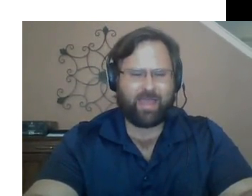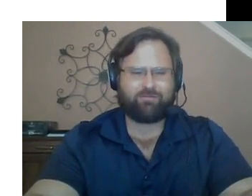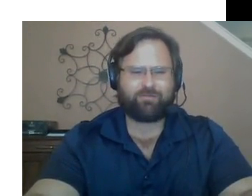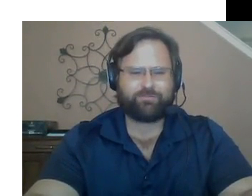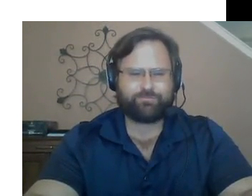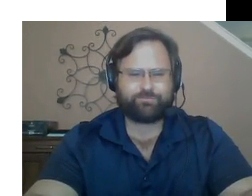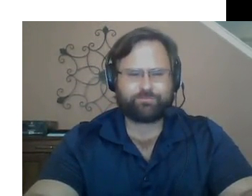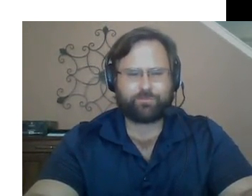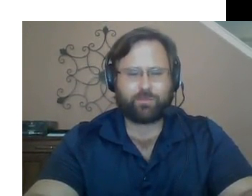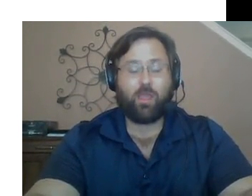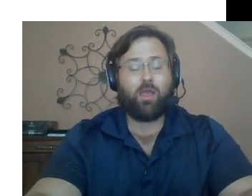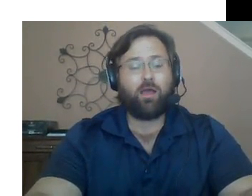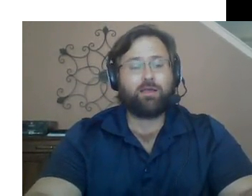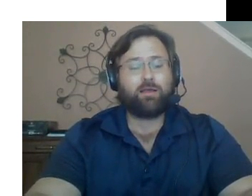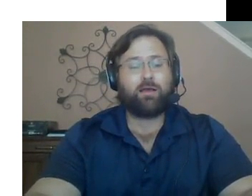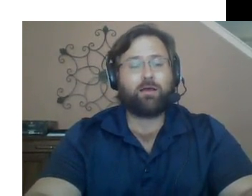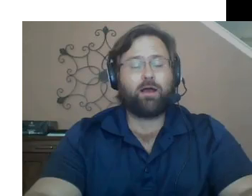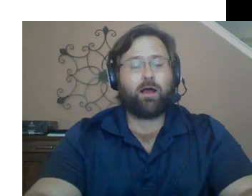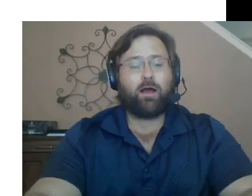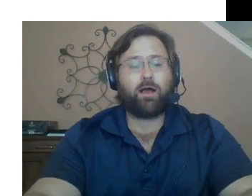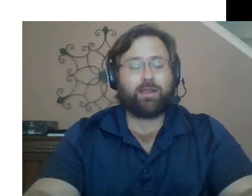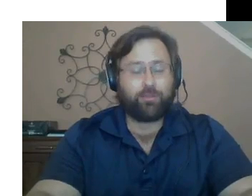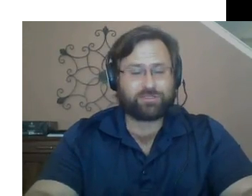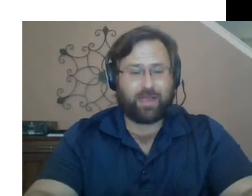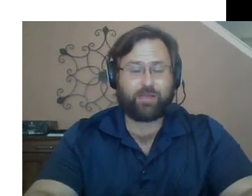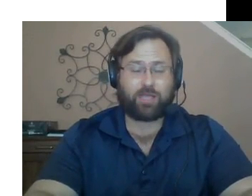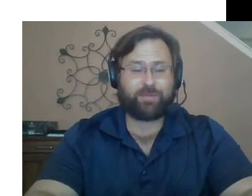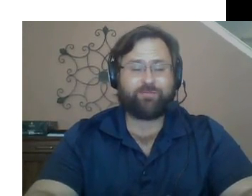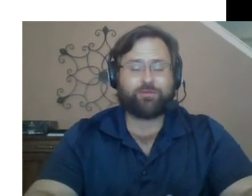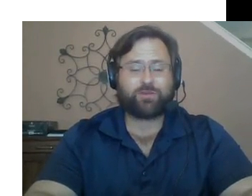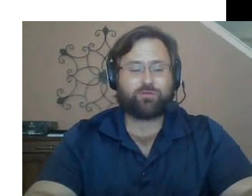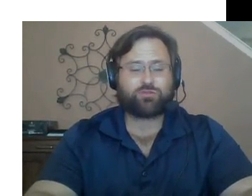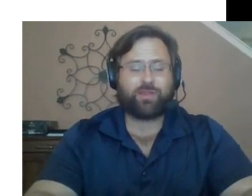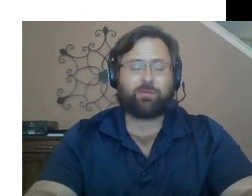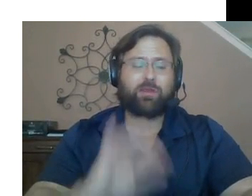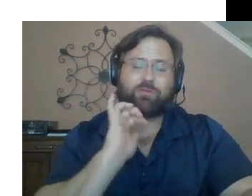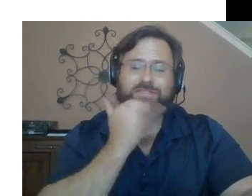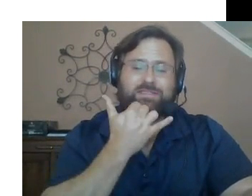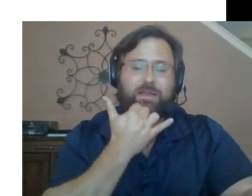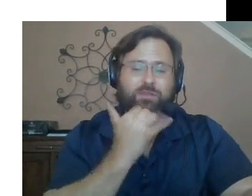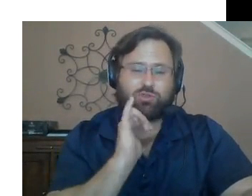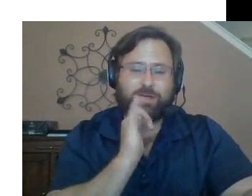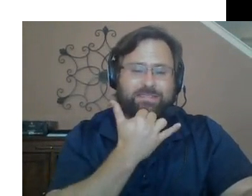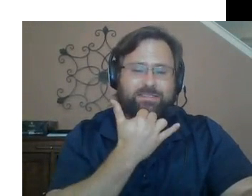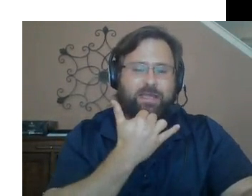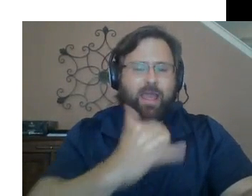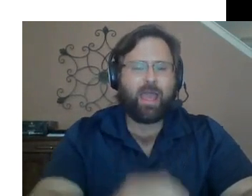have another sign not to be confused with the first one that we went over is this sign with a twist